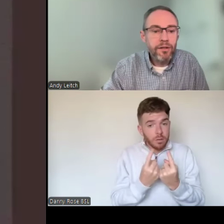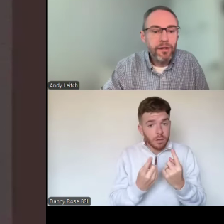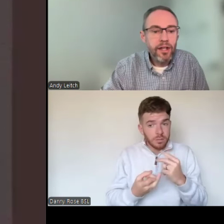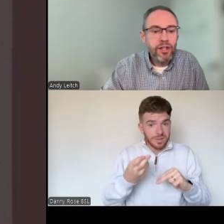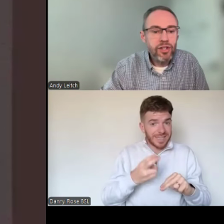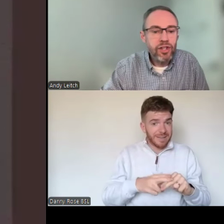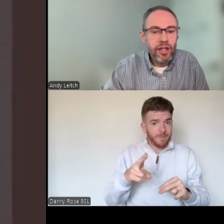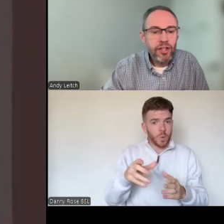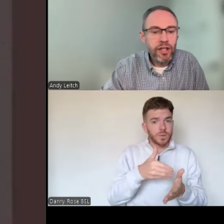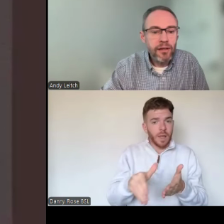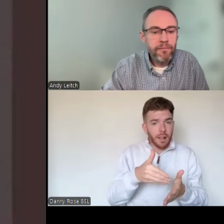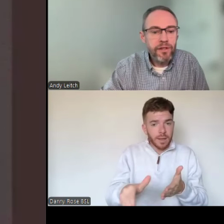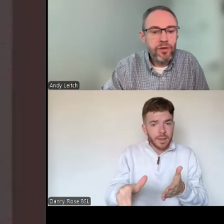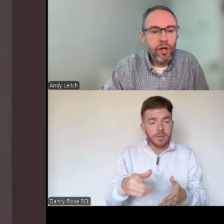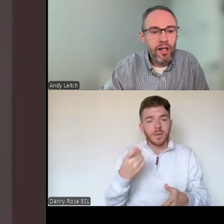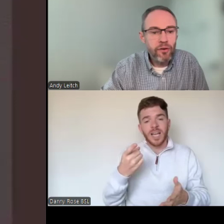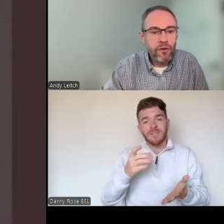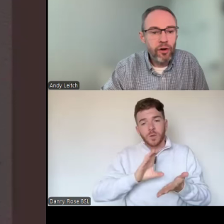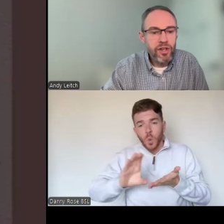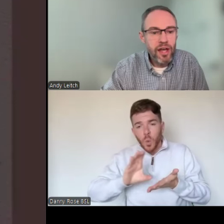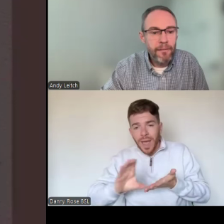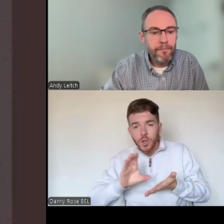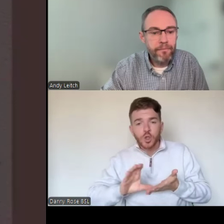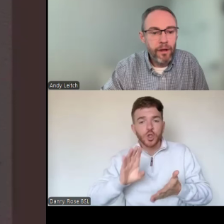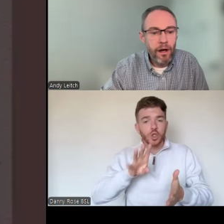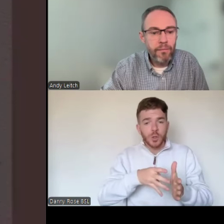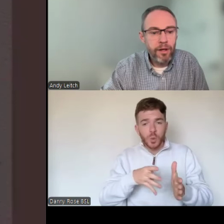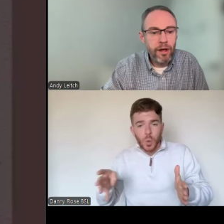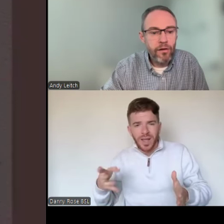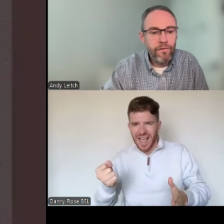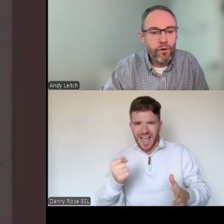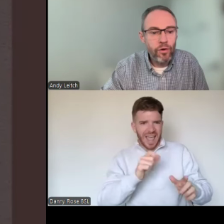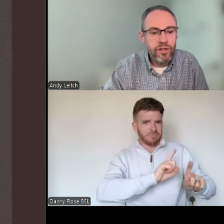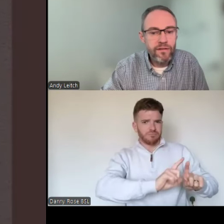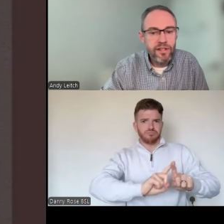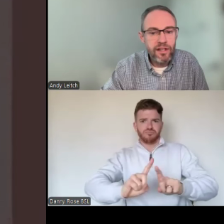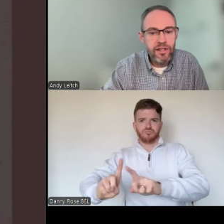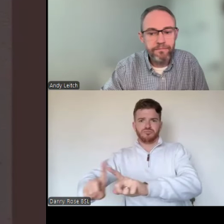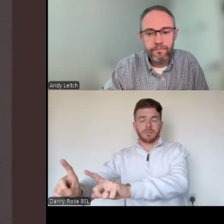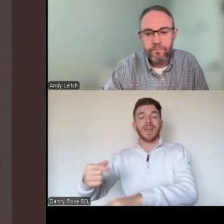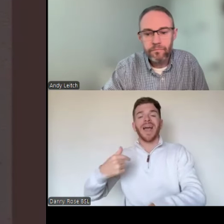Donations and scheduling. There are all kinds of options here. I'm going to go for services.